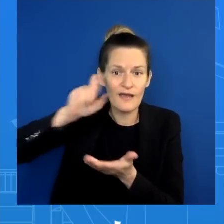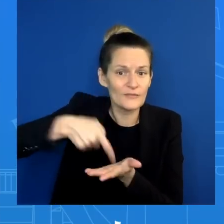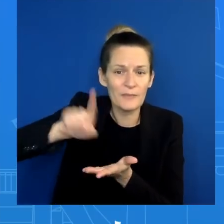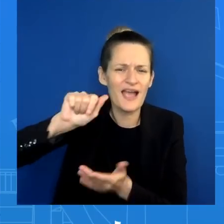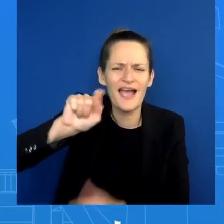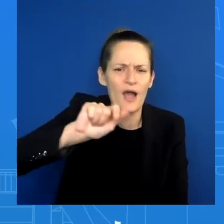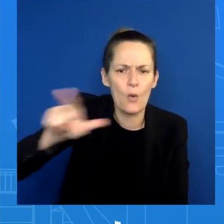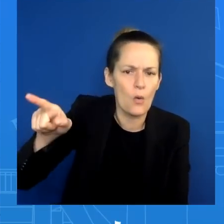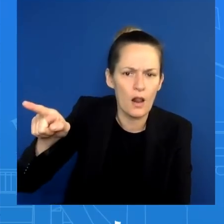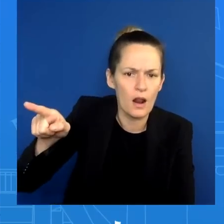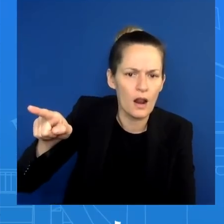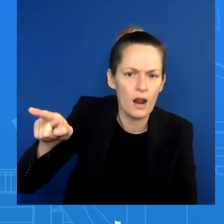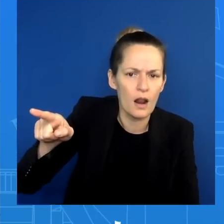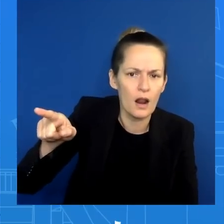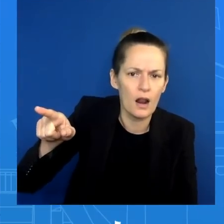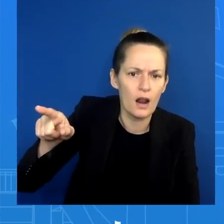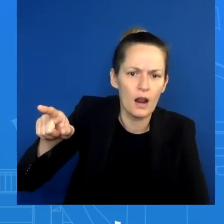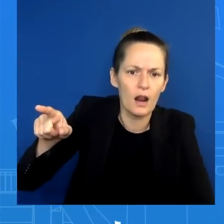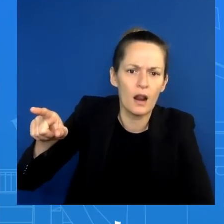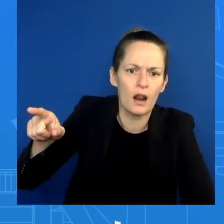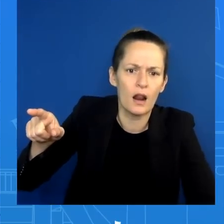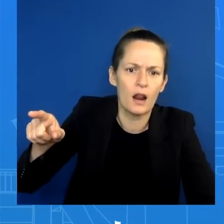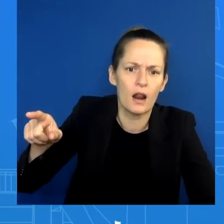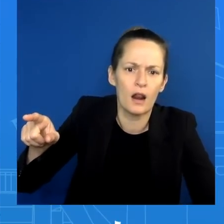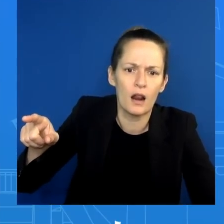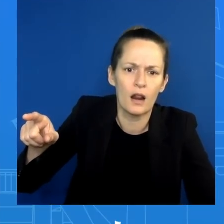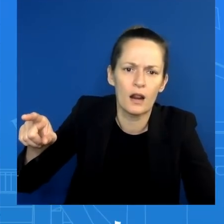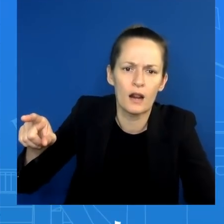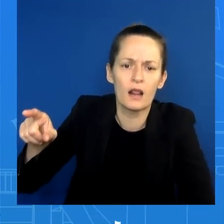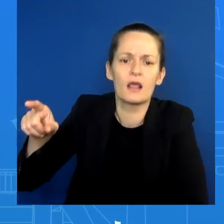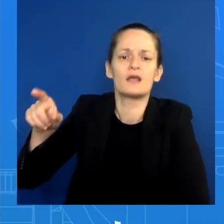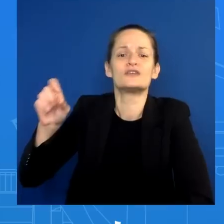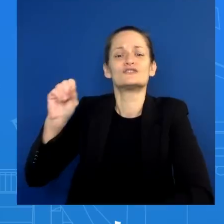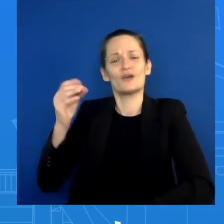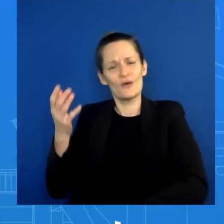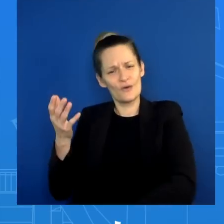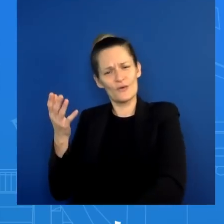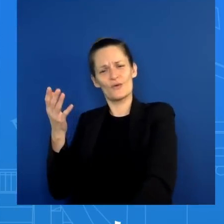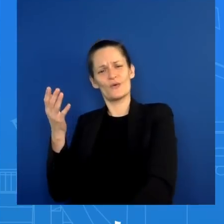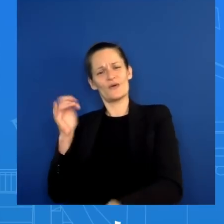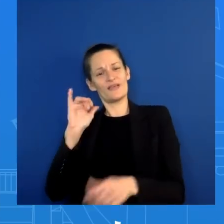And I'm going to go to you, Joey. I don't want to miss you. Governments on this. Ms. Jean-Pierre: Well, the this secretary